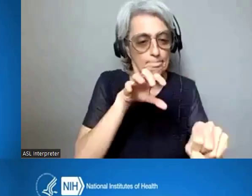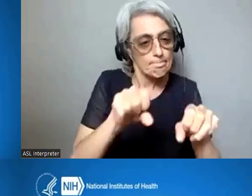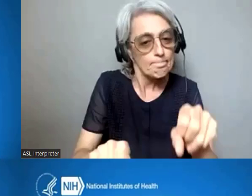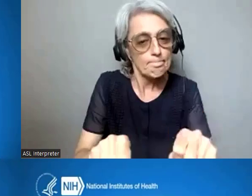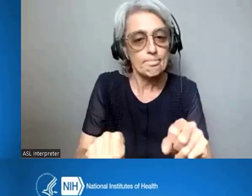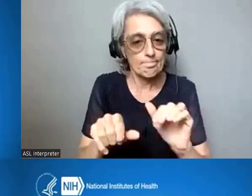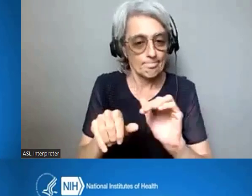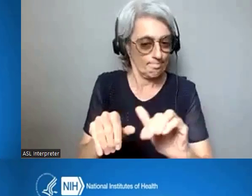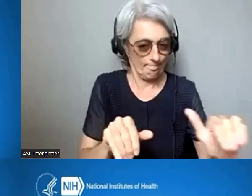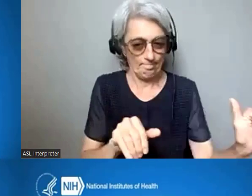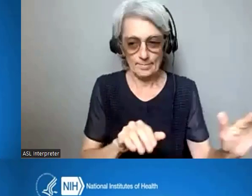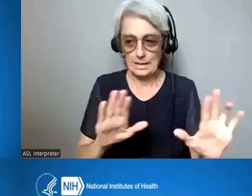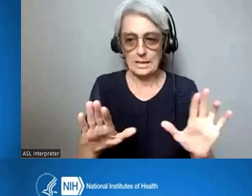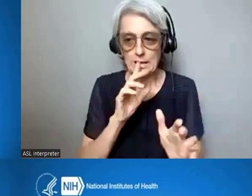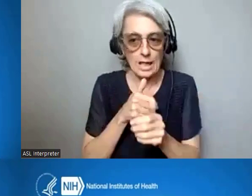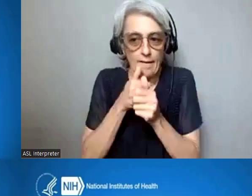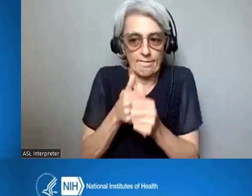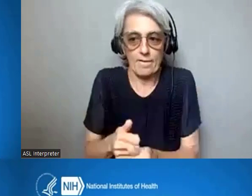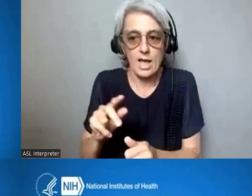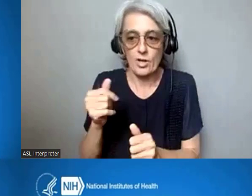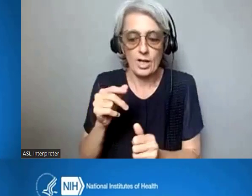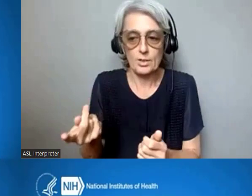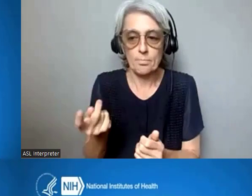Charles Anson: Okay. Thank you for the response, Carmen.